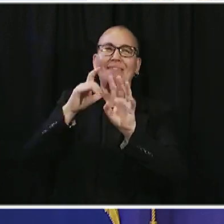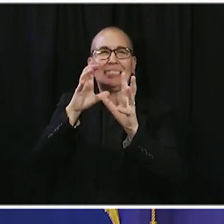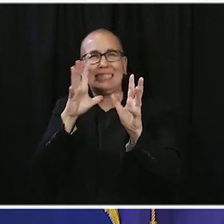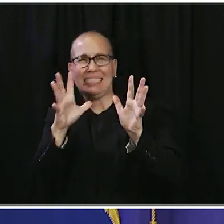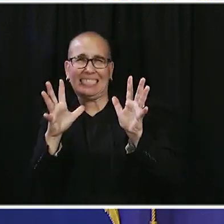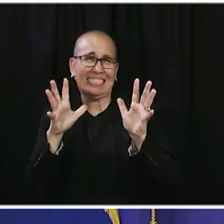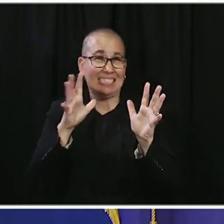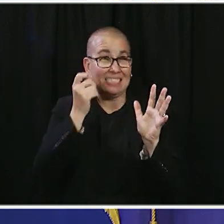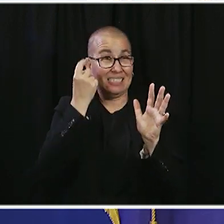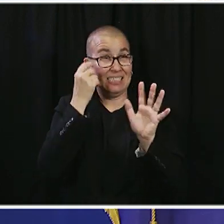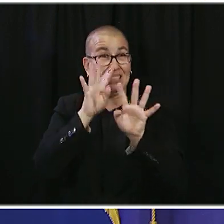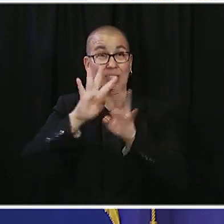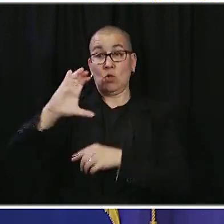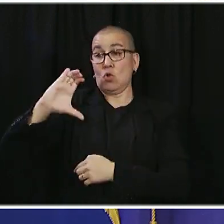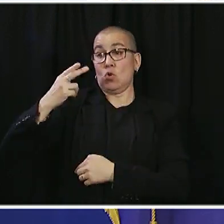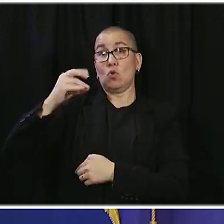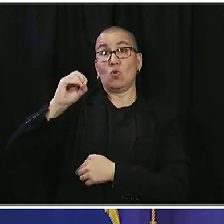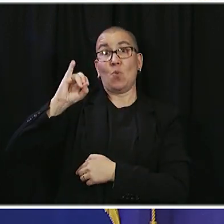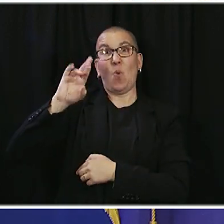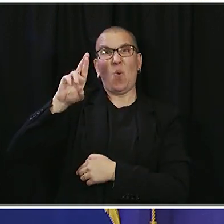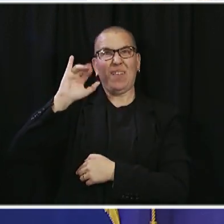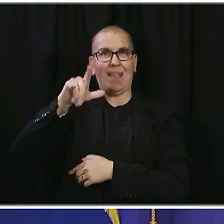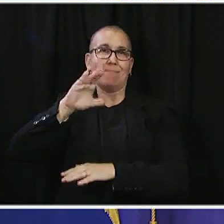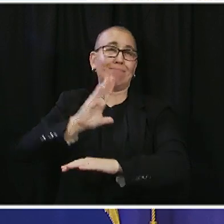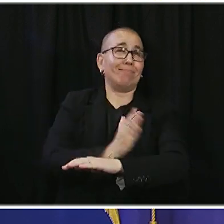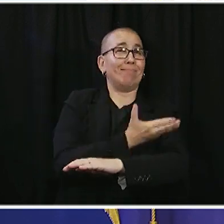THE DATA ON THE CHOIRS THAT HAVE SEEN JUST BEEN SORT OF TOTAL HOT